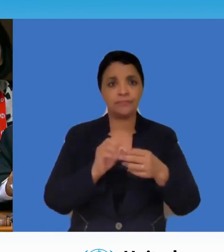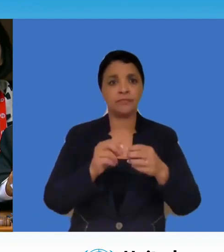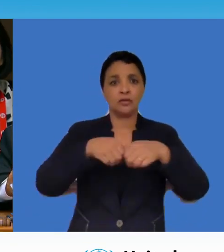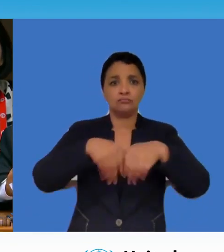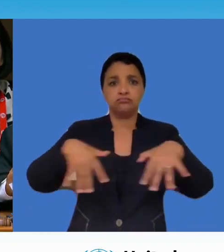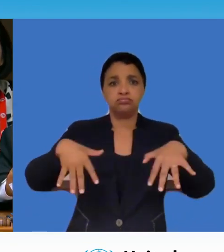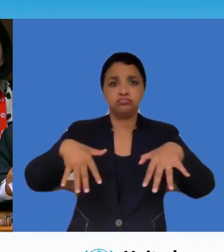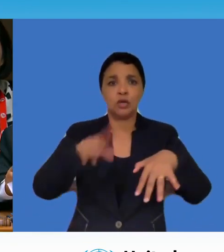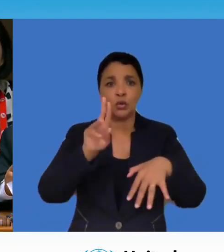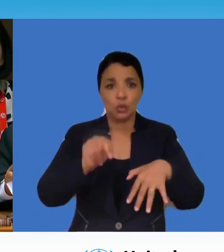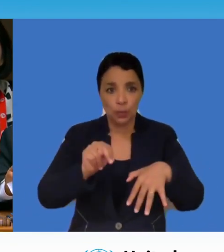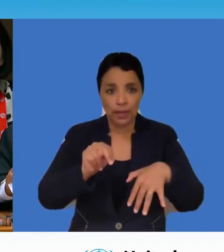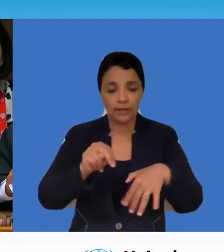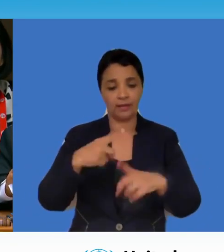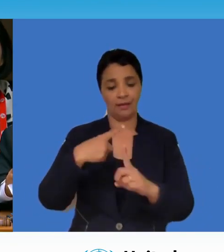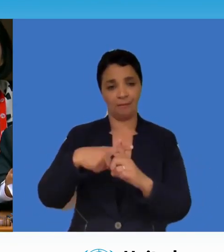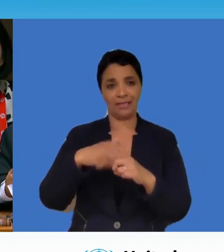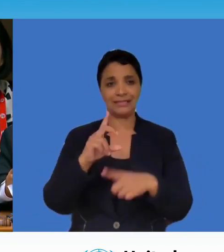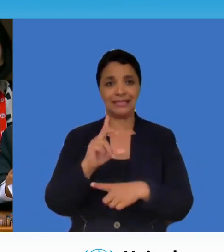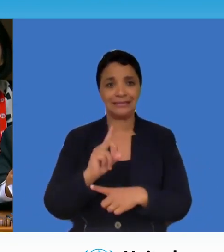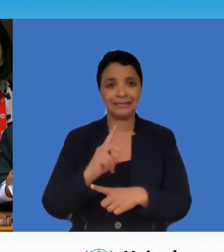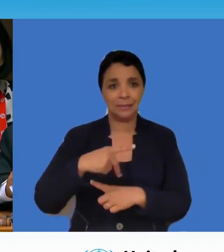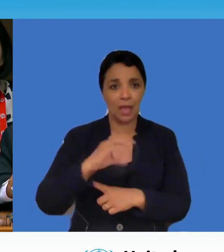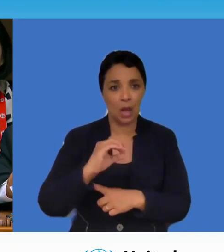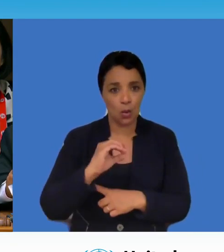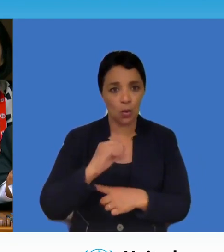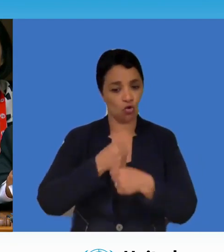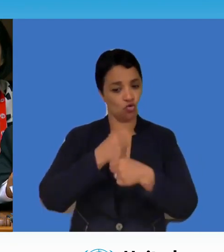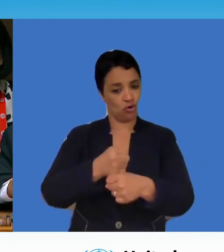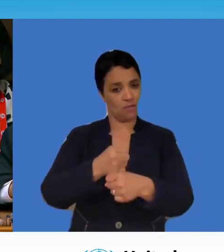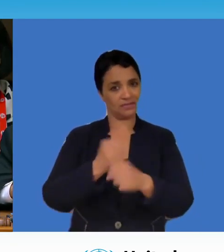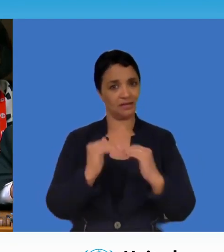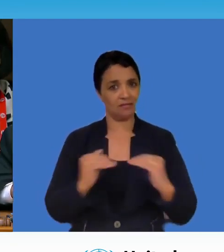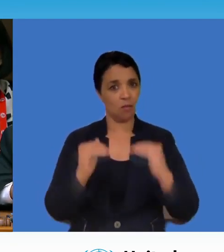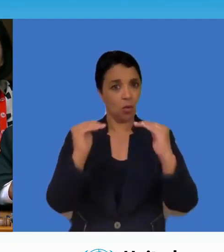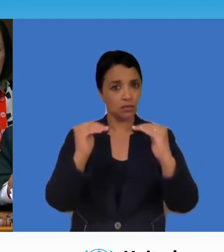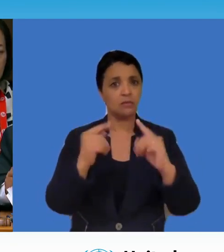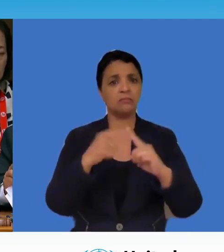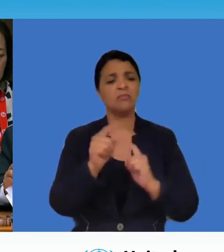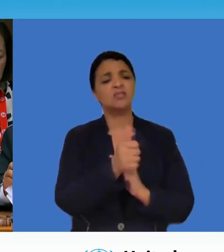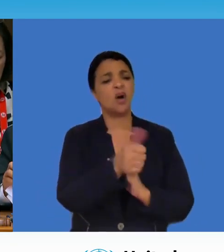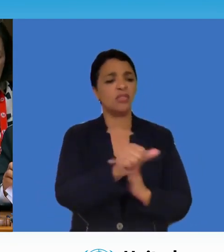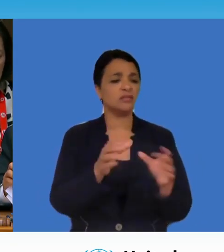with un agencies representative organizations of persons with disabilities and other relevant